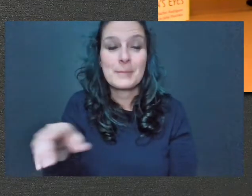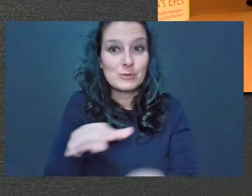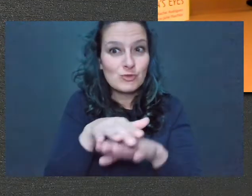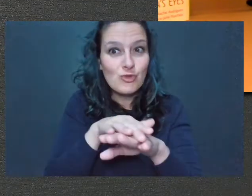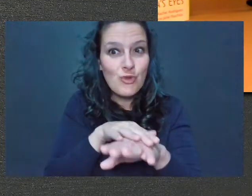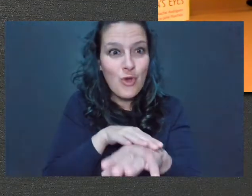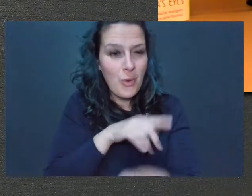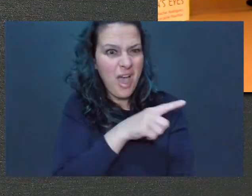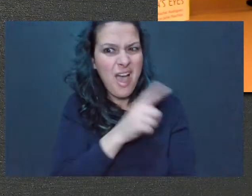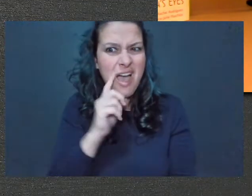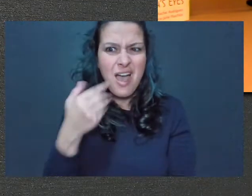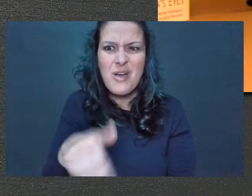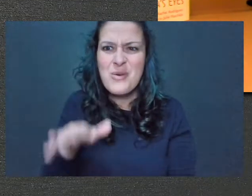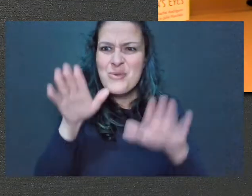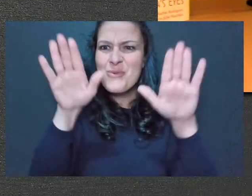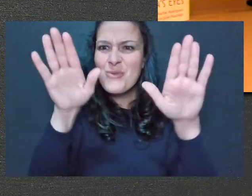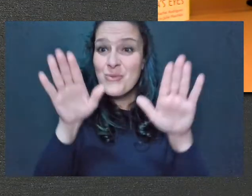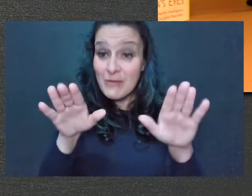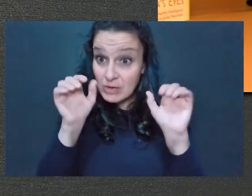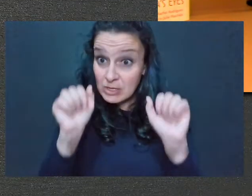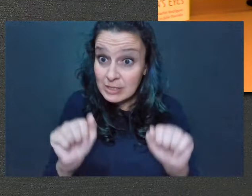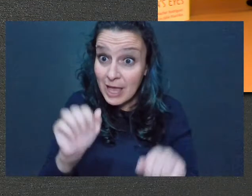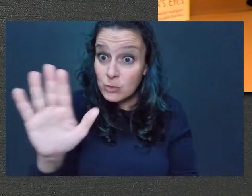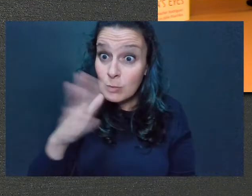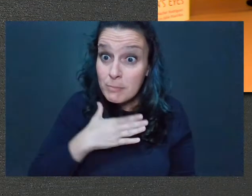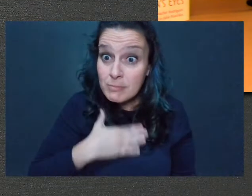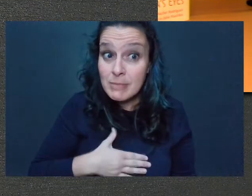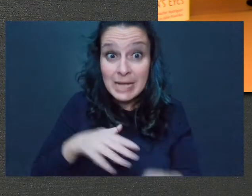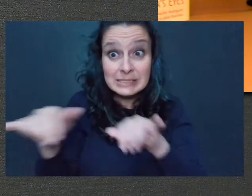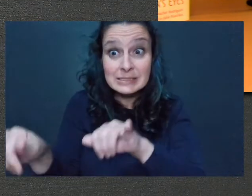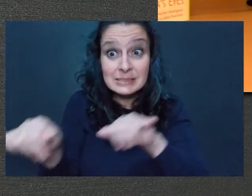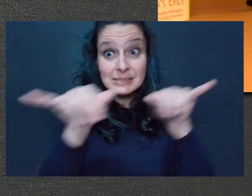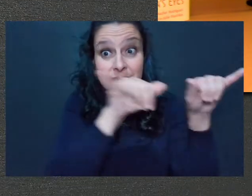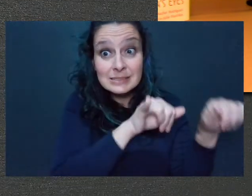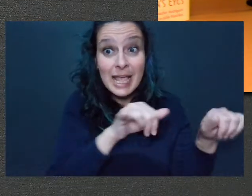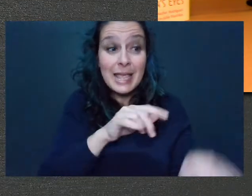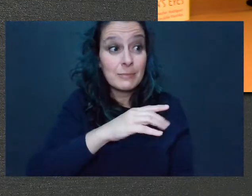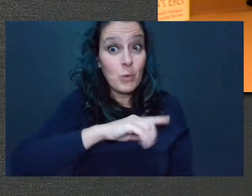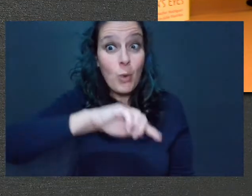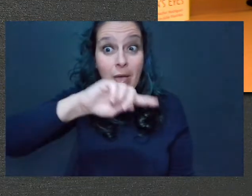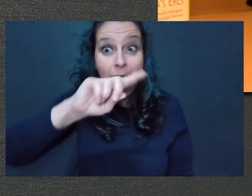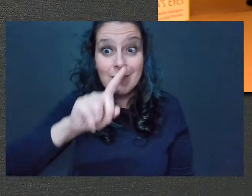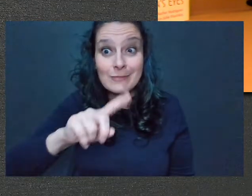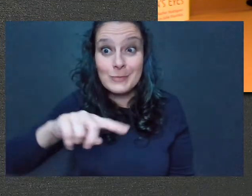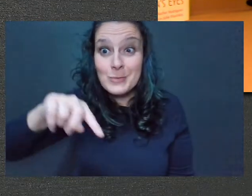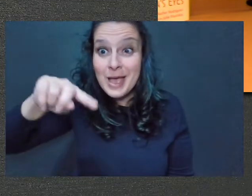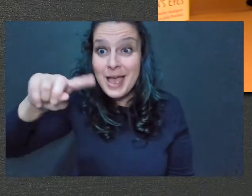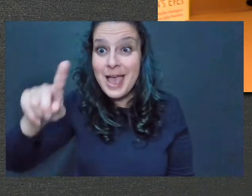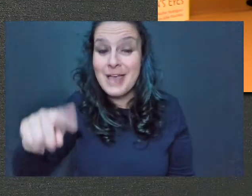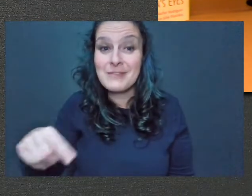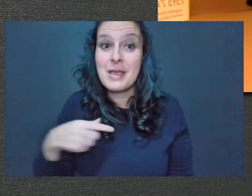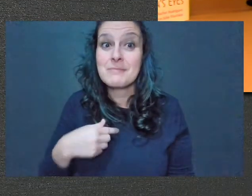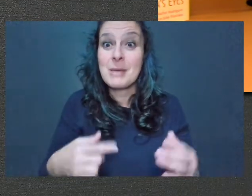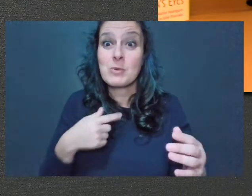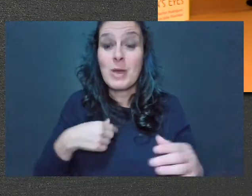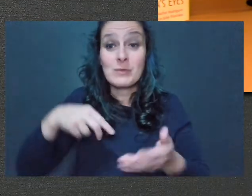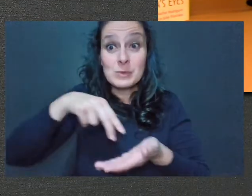Wonderful. Do you think you can make your body into a wavy line? You might have to stand up and go up